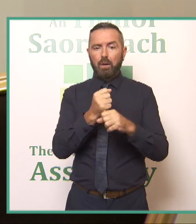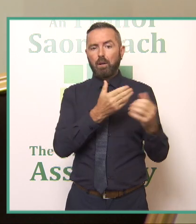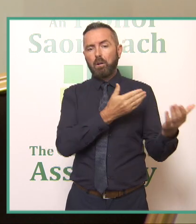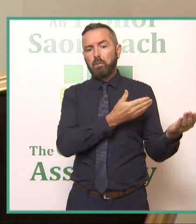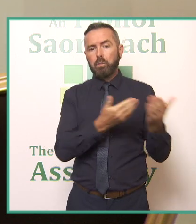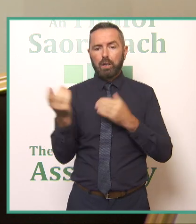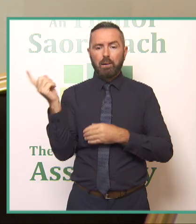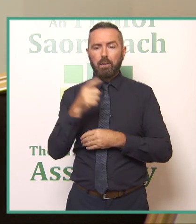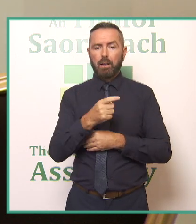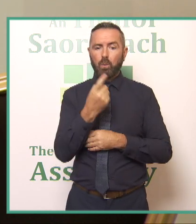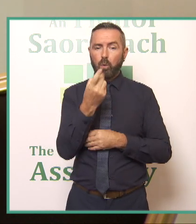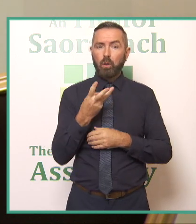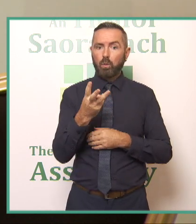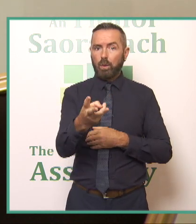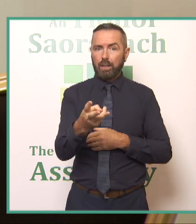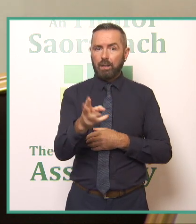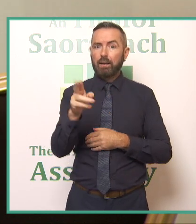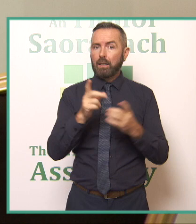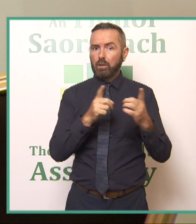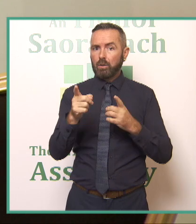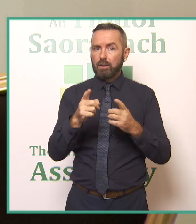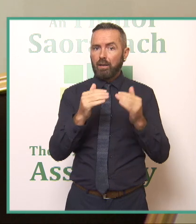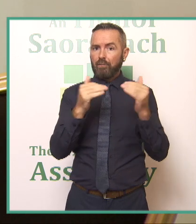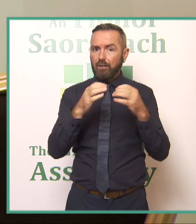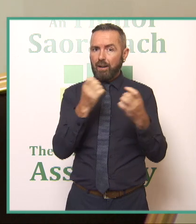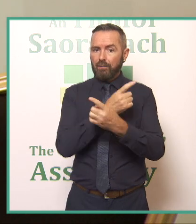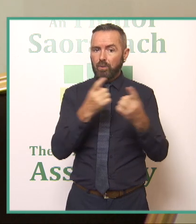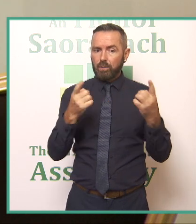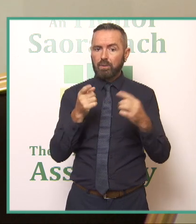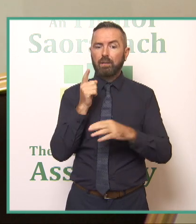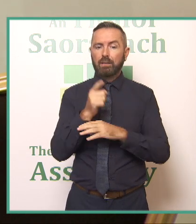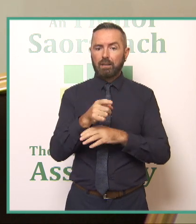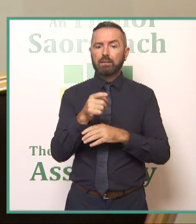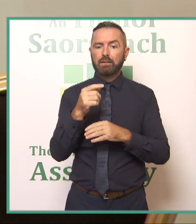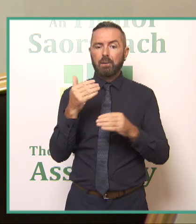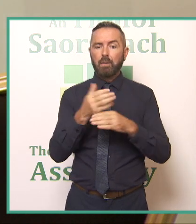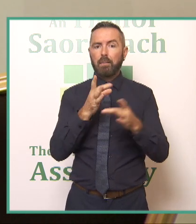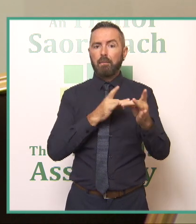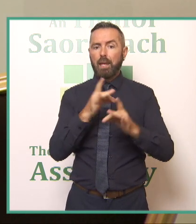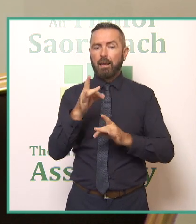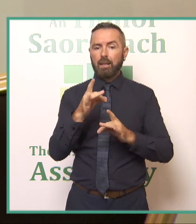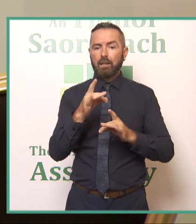back and there's one way we can do that that's fair for everybody and that's by making the farm